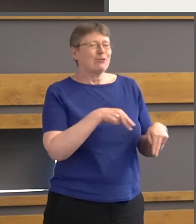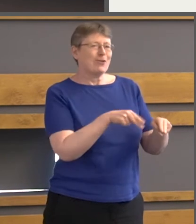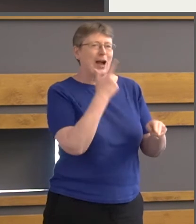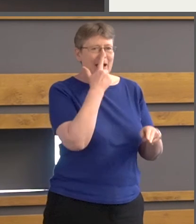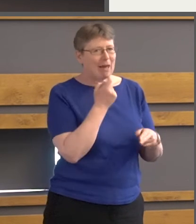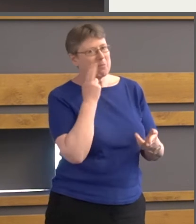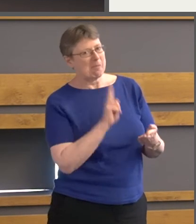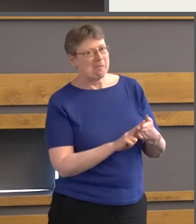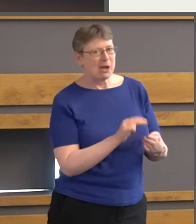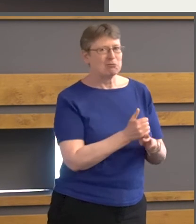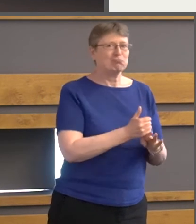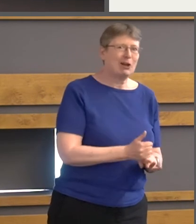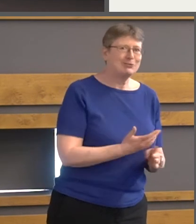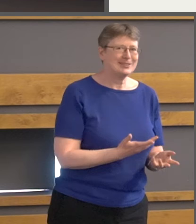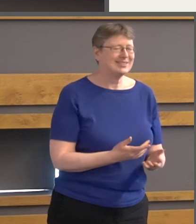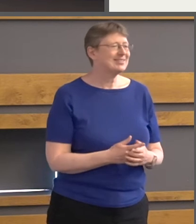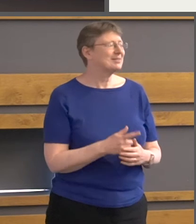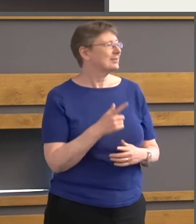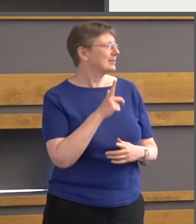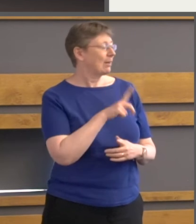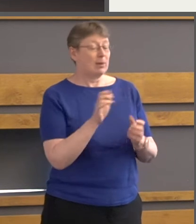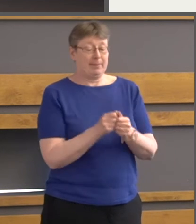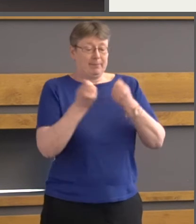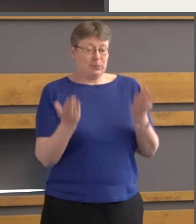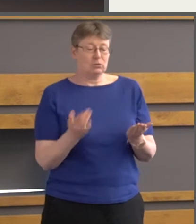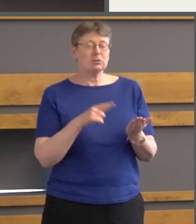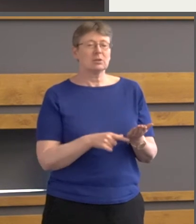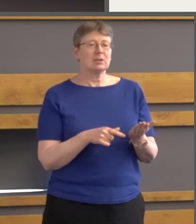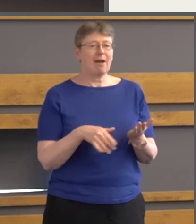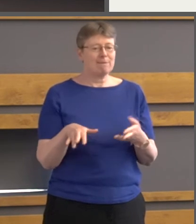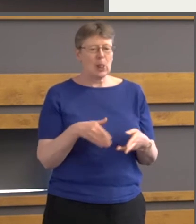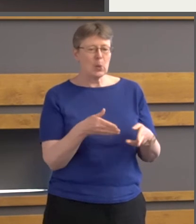But anyway, on the page, if you open the book, it flows on the page like a river,